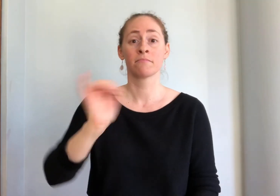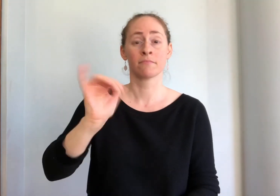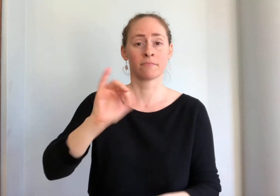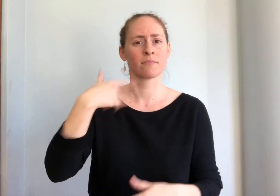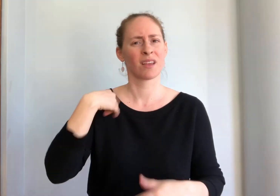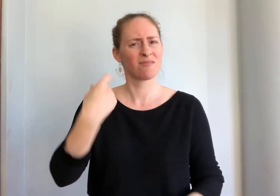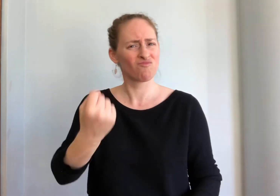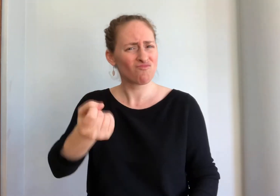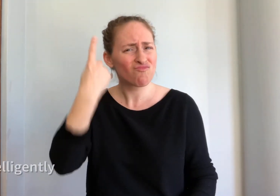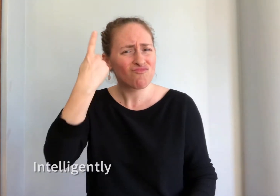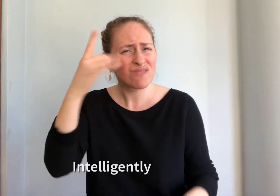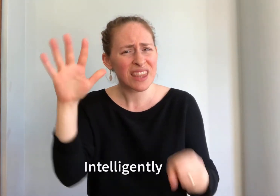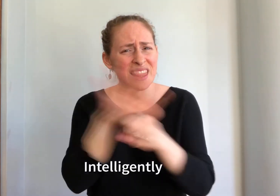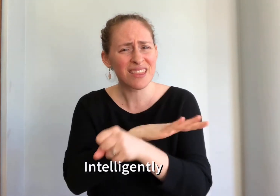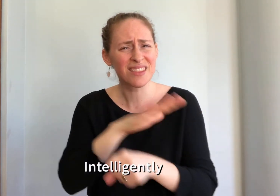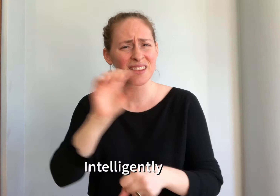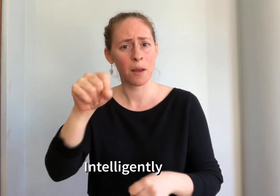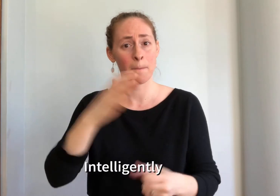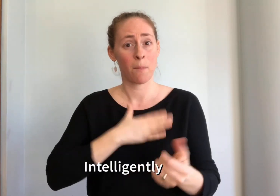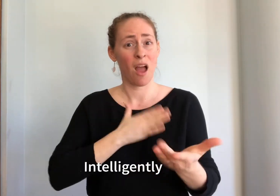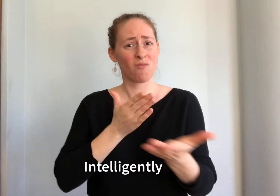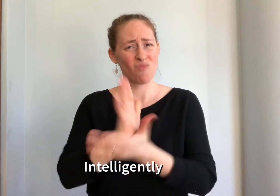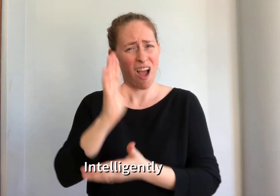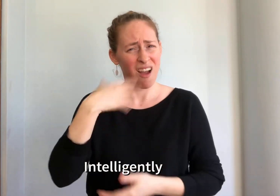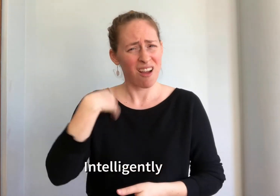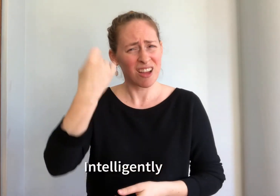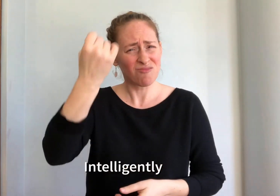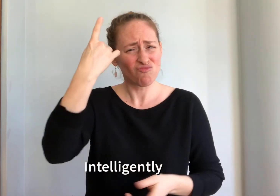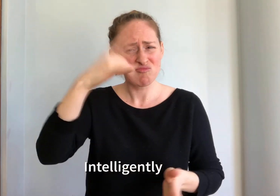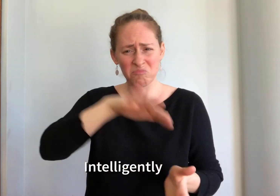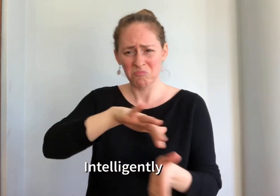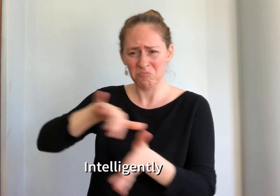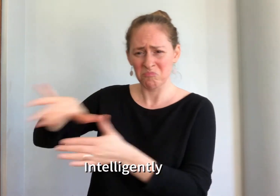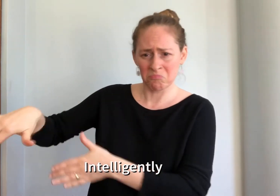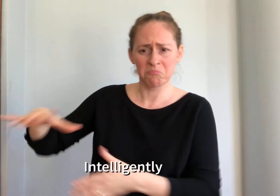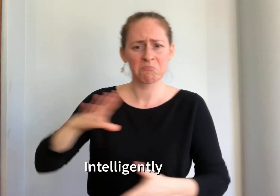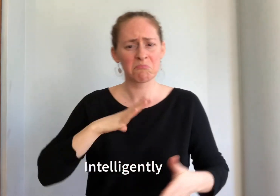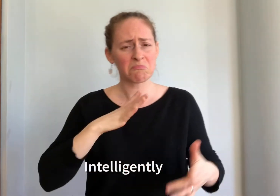They also intelligently waived their rights